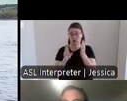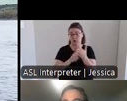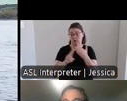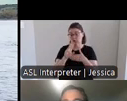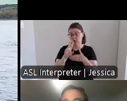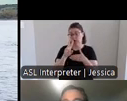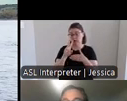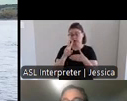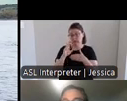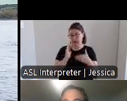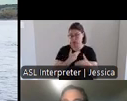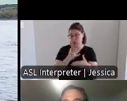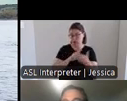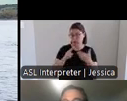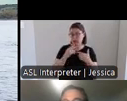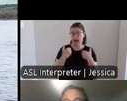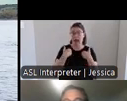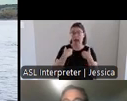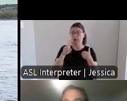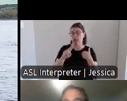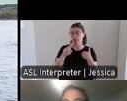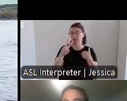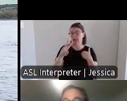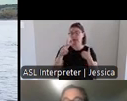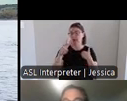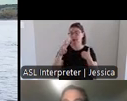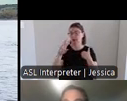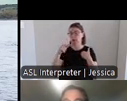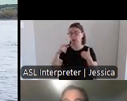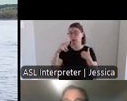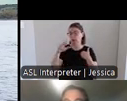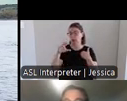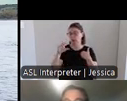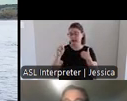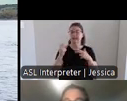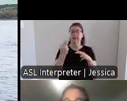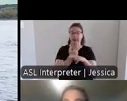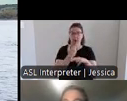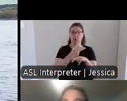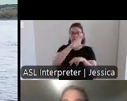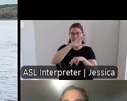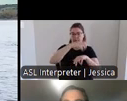And so the UW Press makes Manif-, uses Manifold to make digital versions of their books.